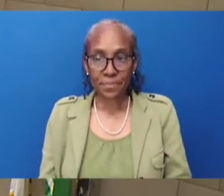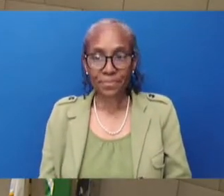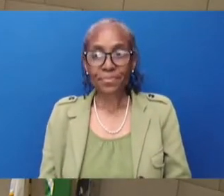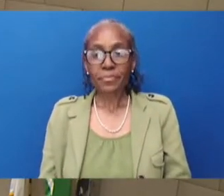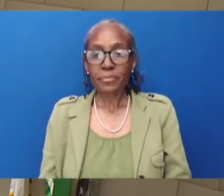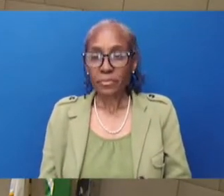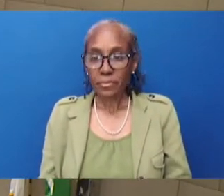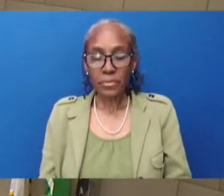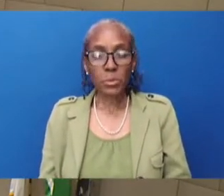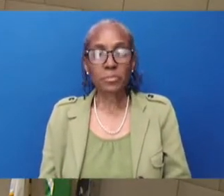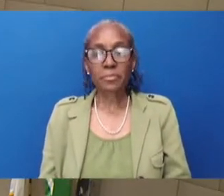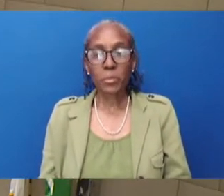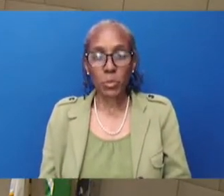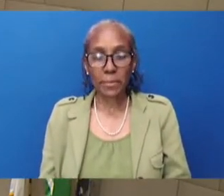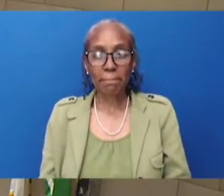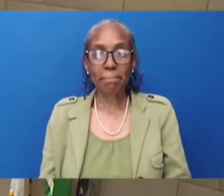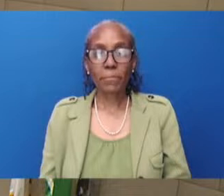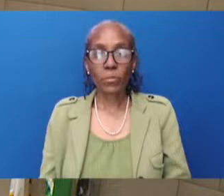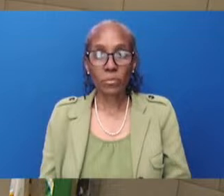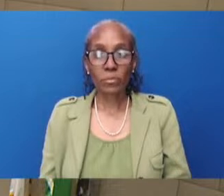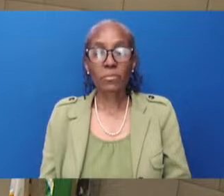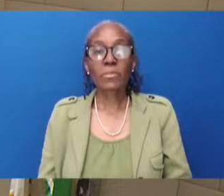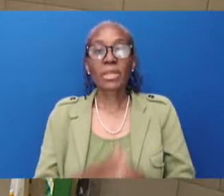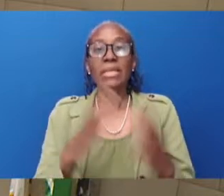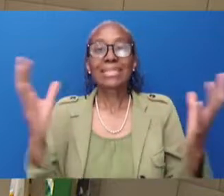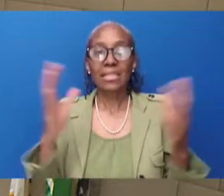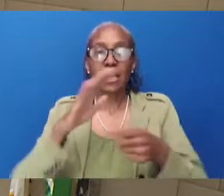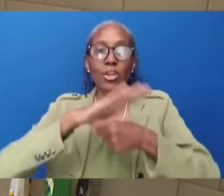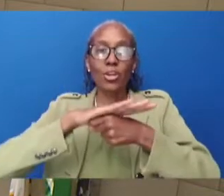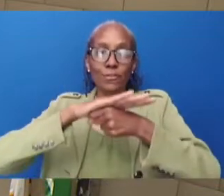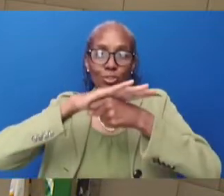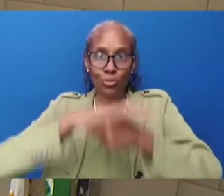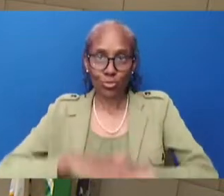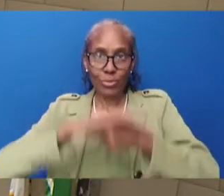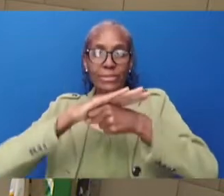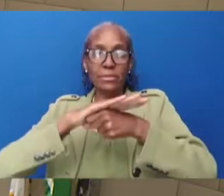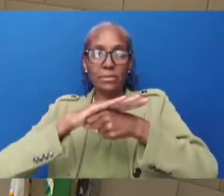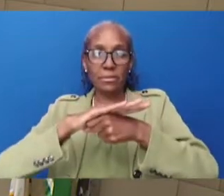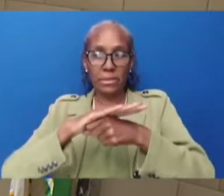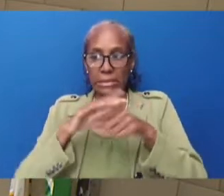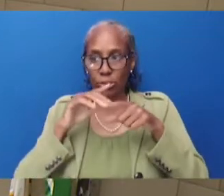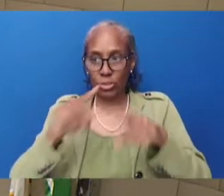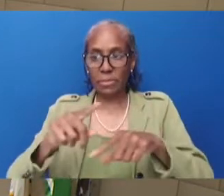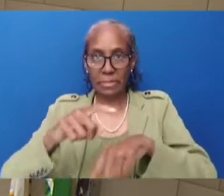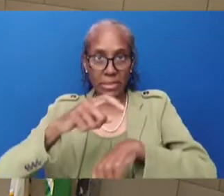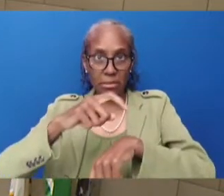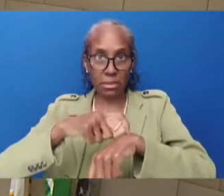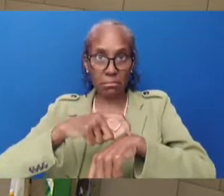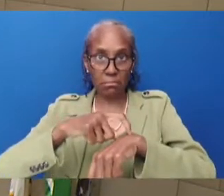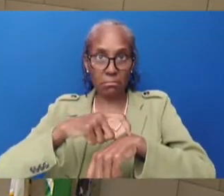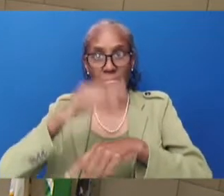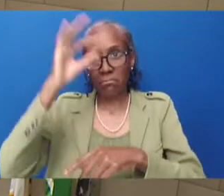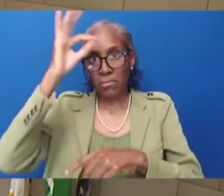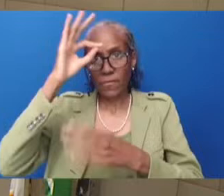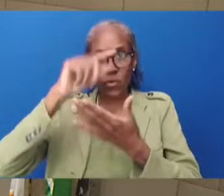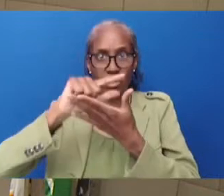INTRICATELY INVOLVED IN THE COMMUNICATIONS. YEAH.